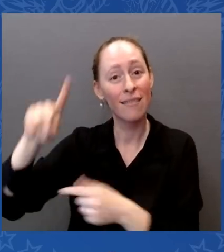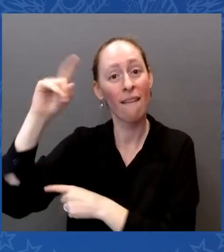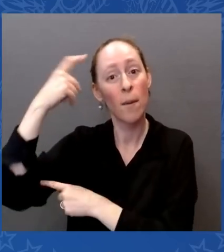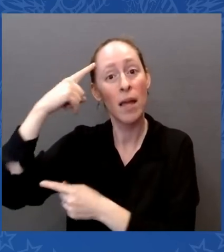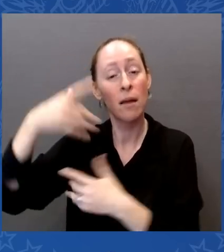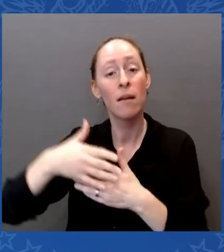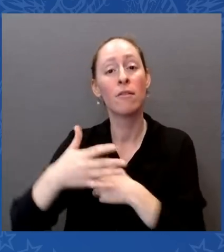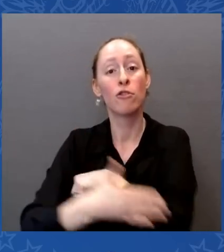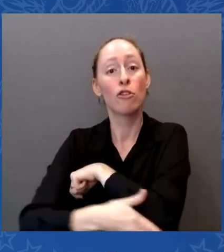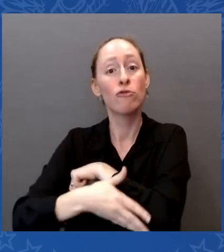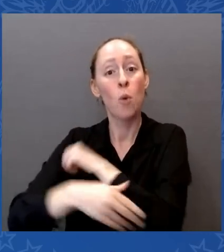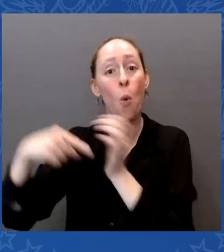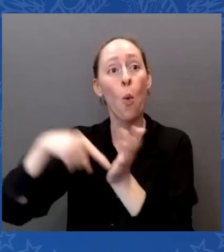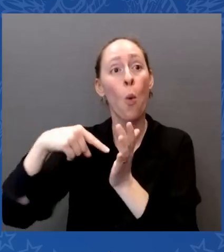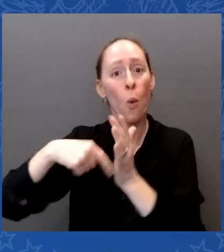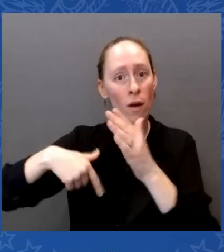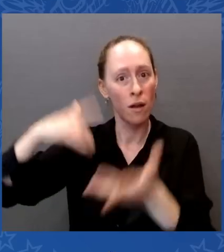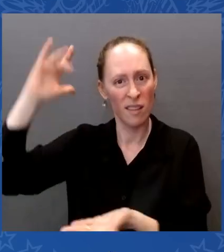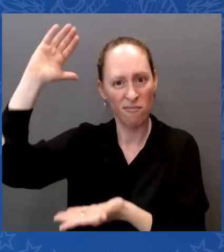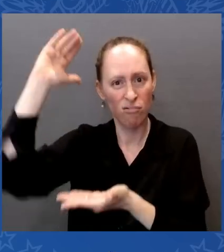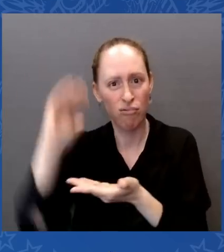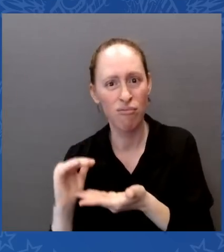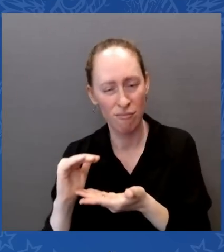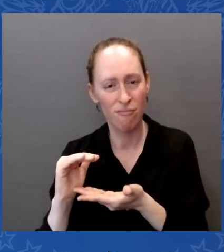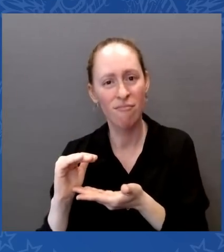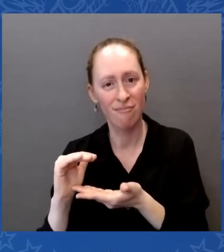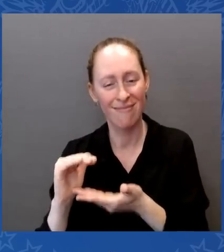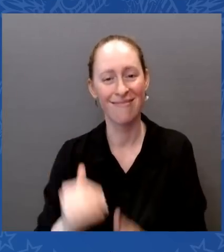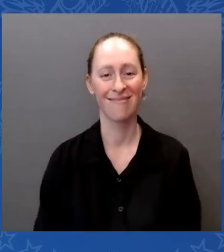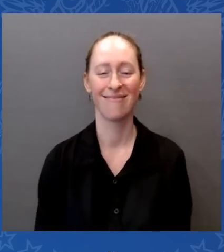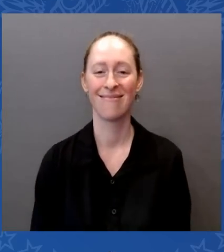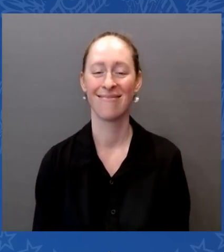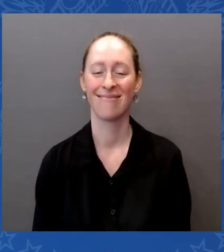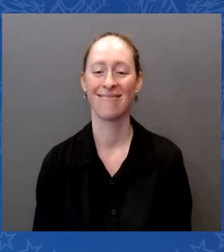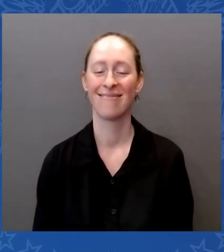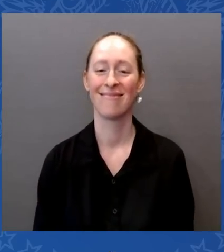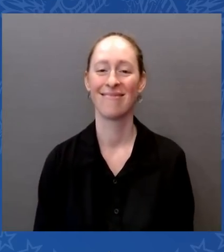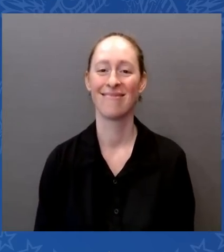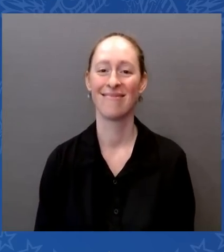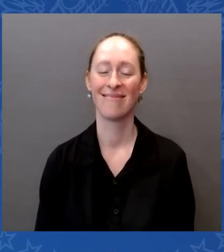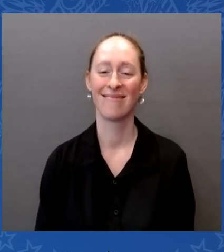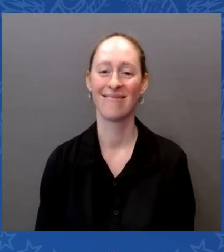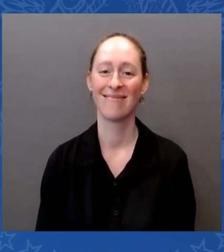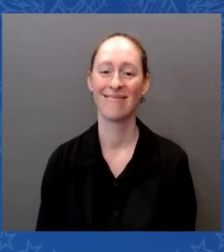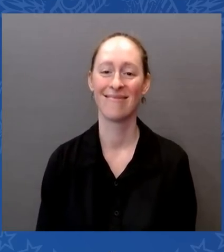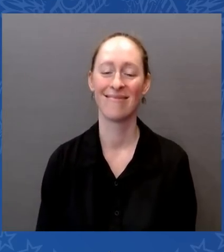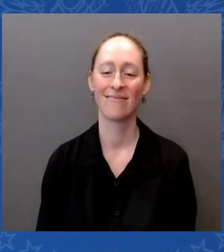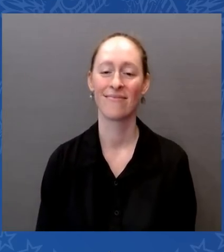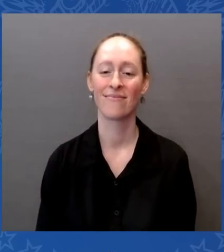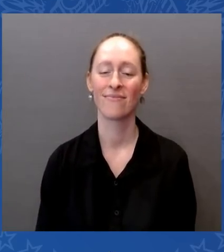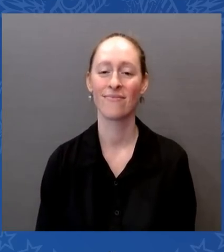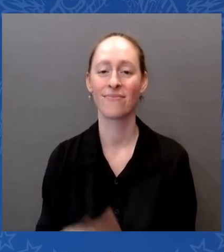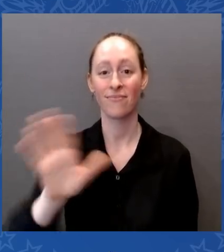paid in advance. You know, this -- this follows last year's drop of $350 billion in the deficit.